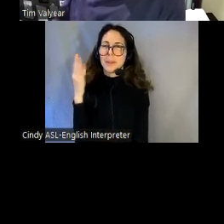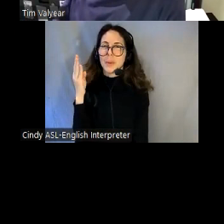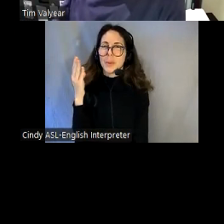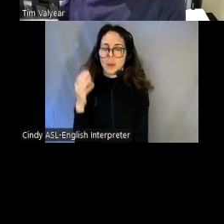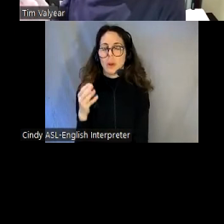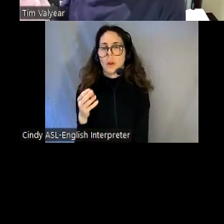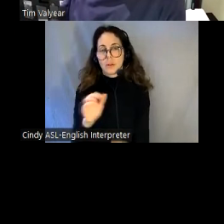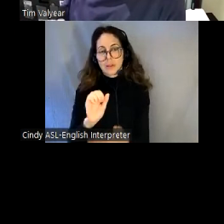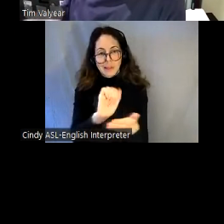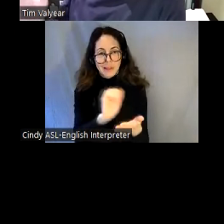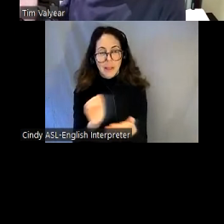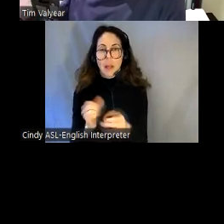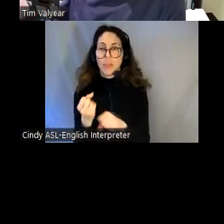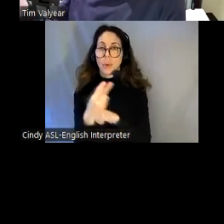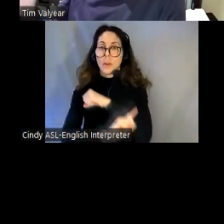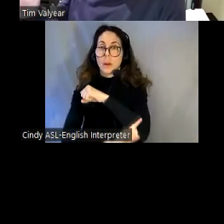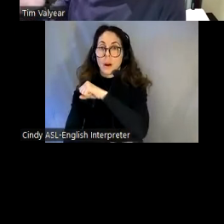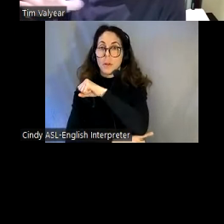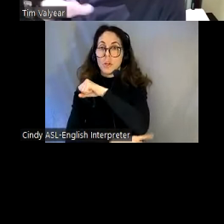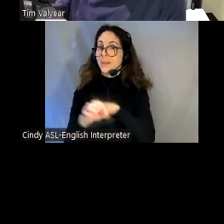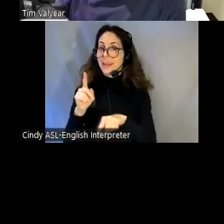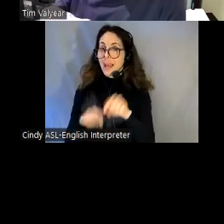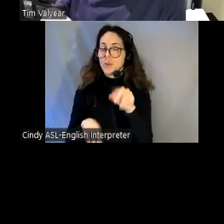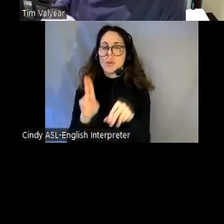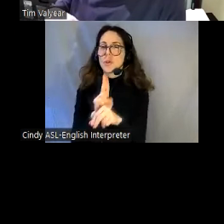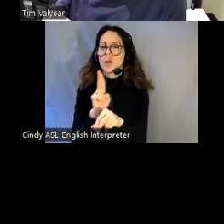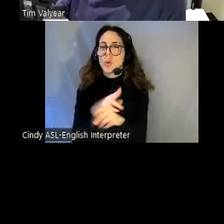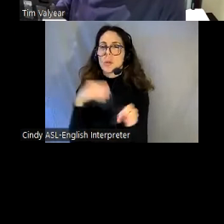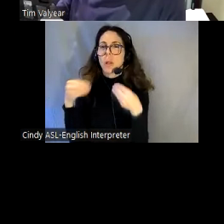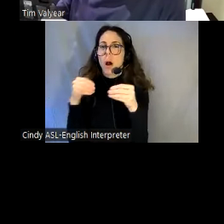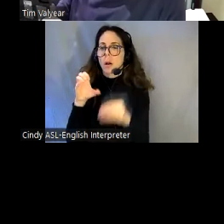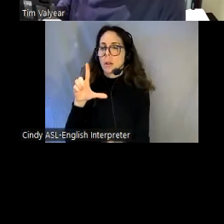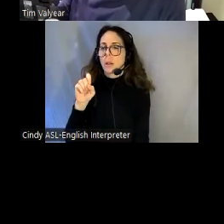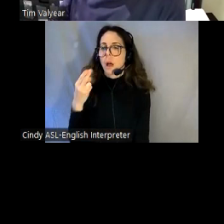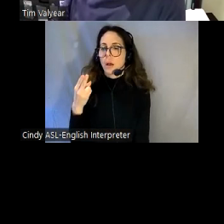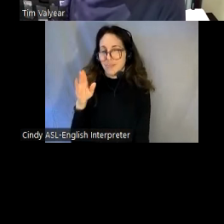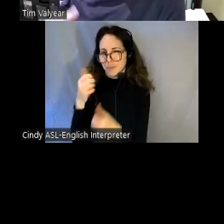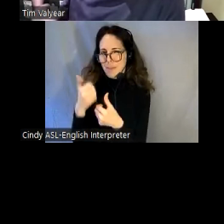a cloth. If you can afford disposable cloths like the